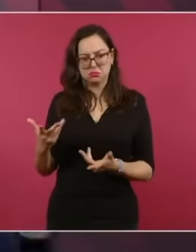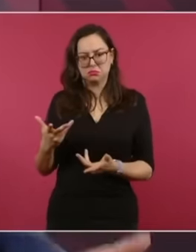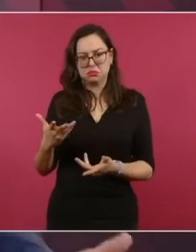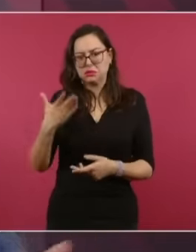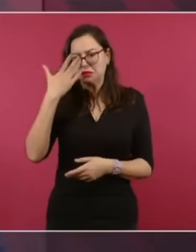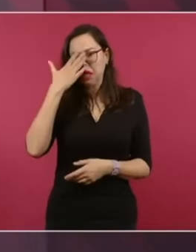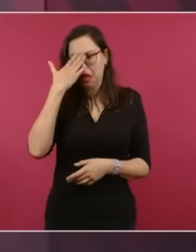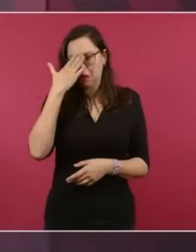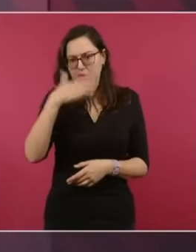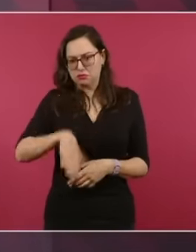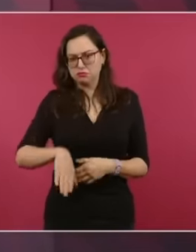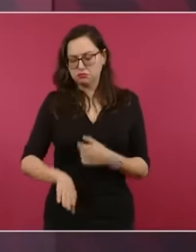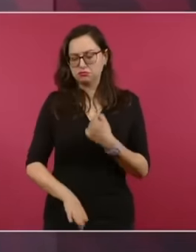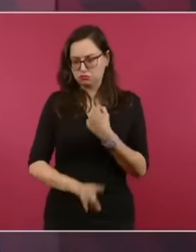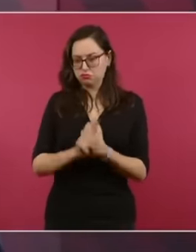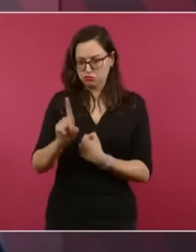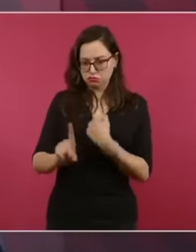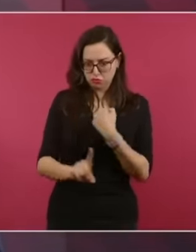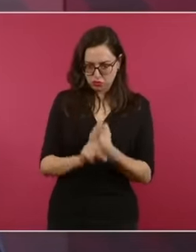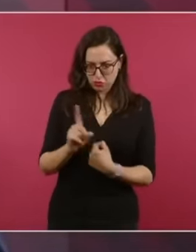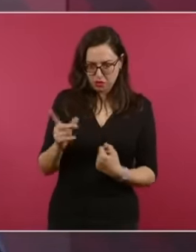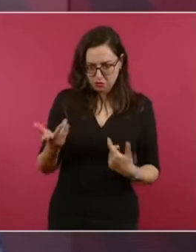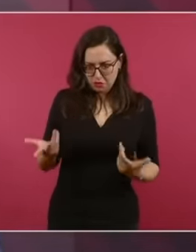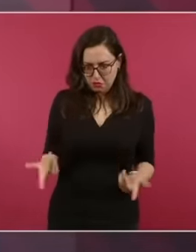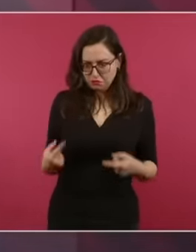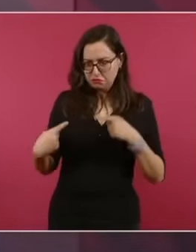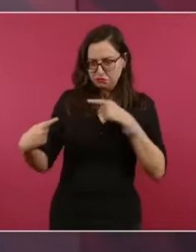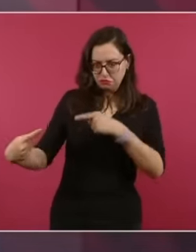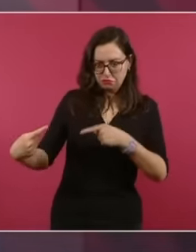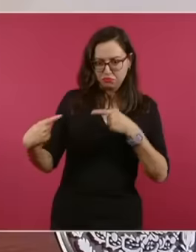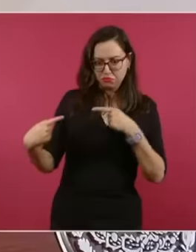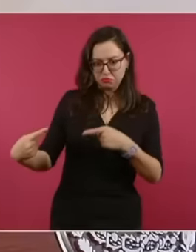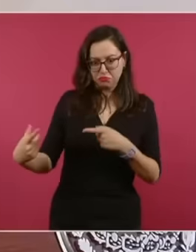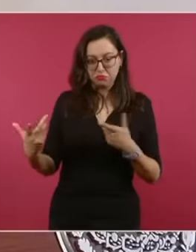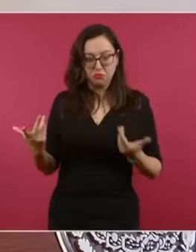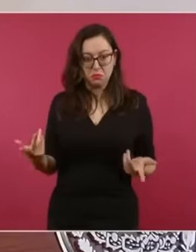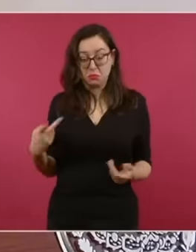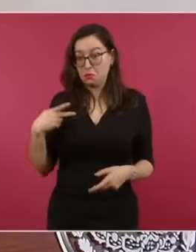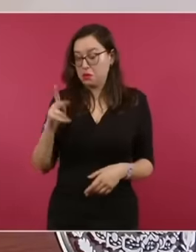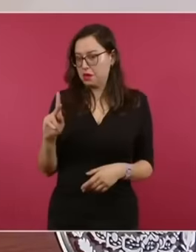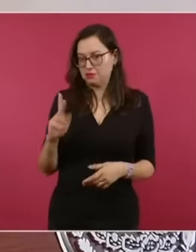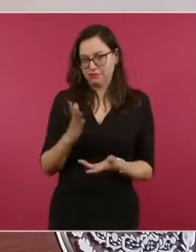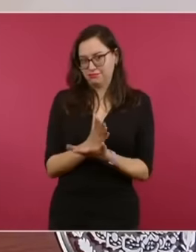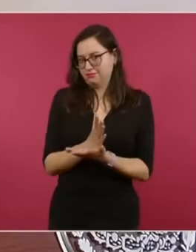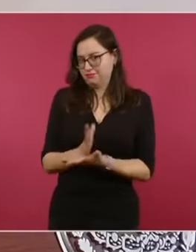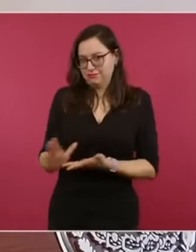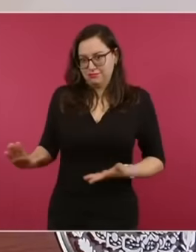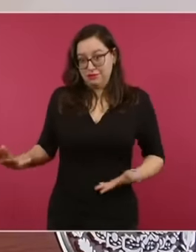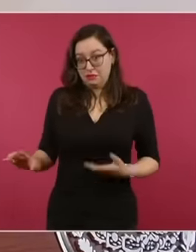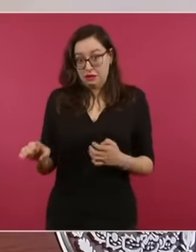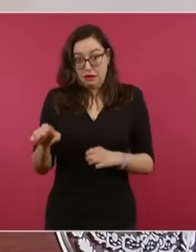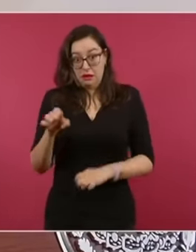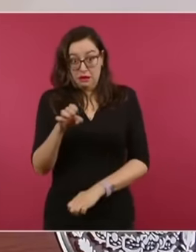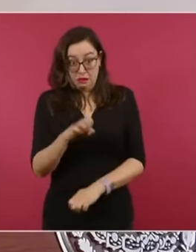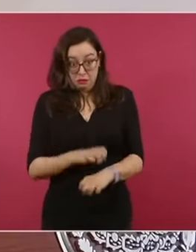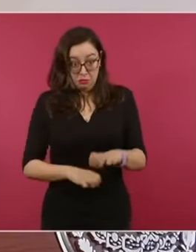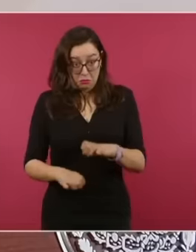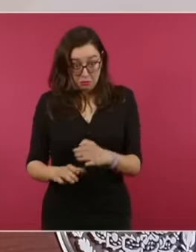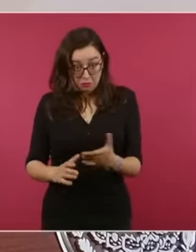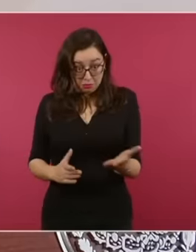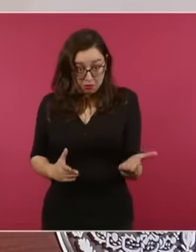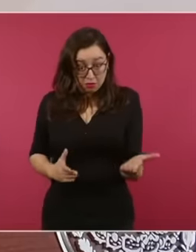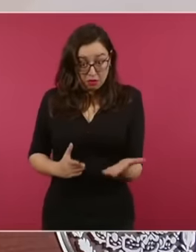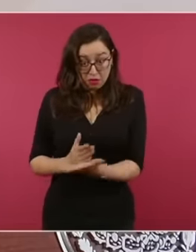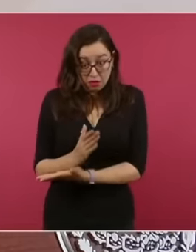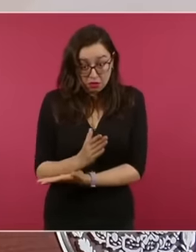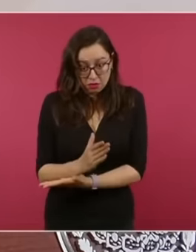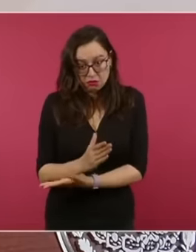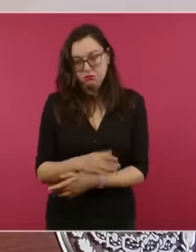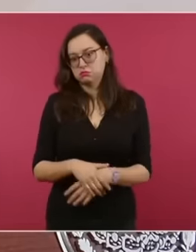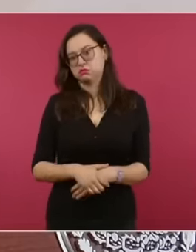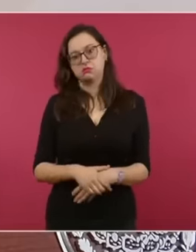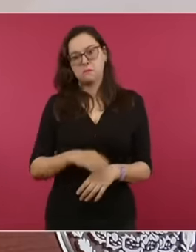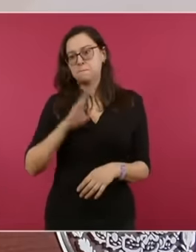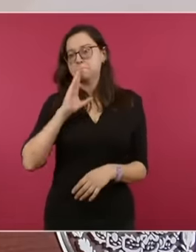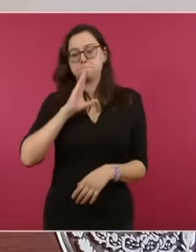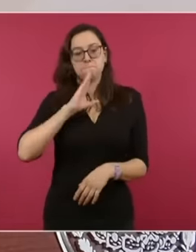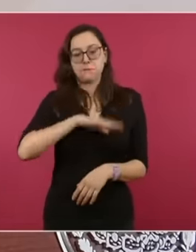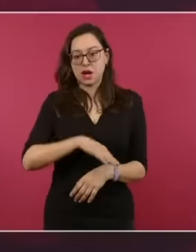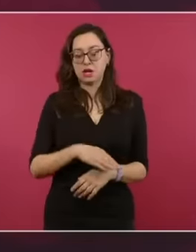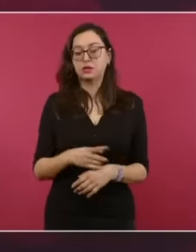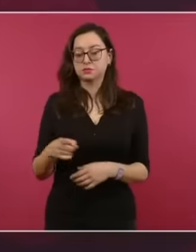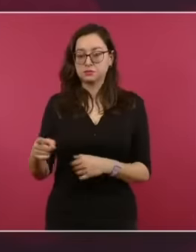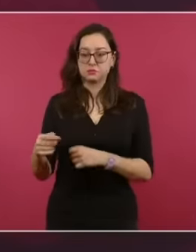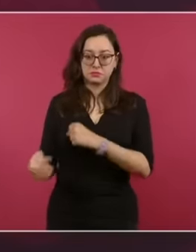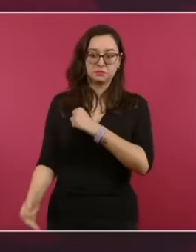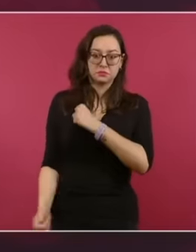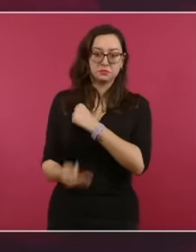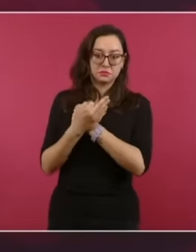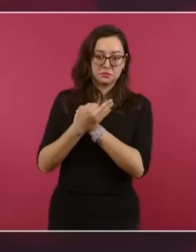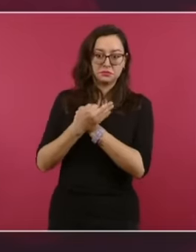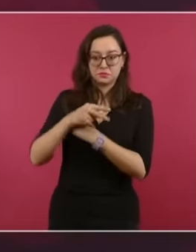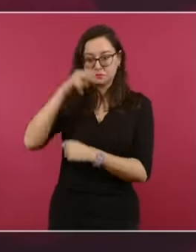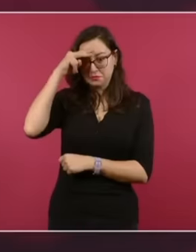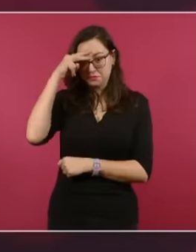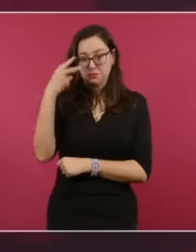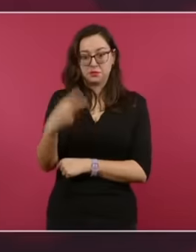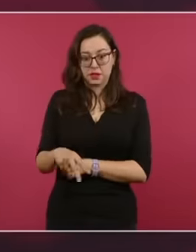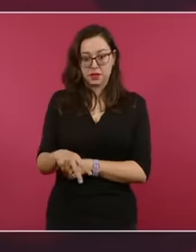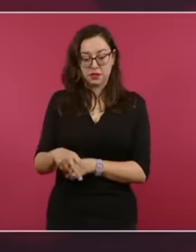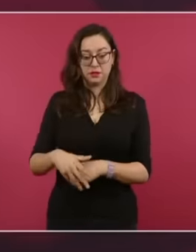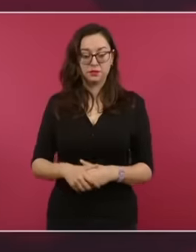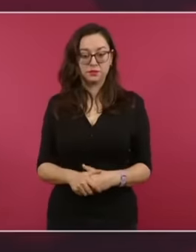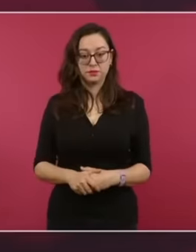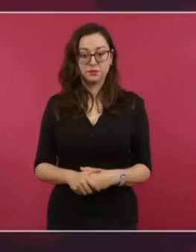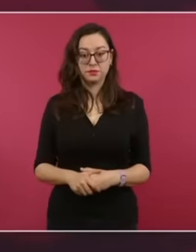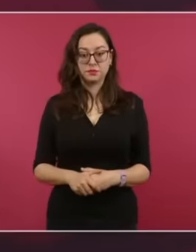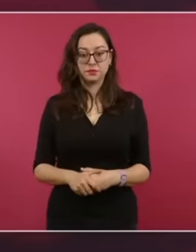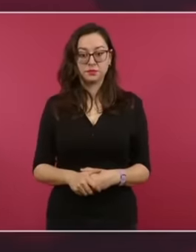well known that we have differences because they voted in favor of Mexico in the OAS because this goes